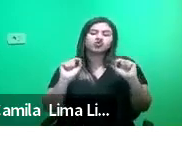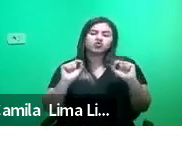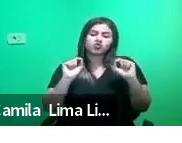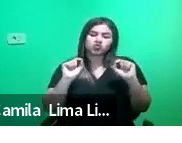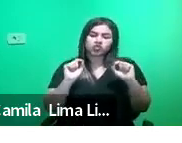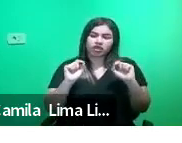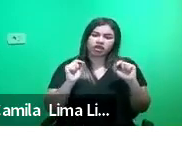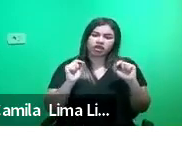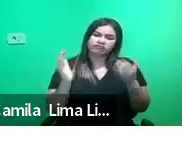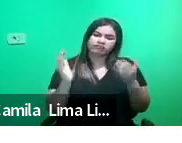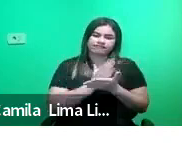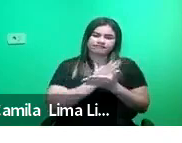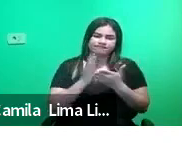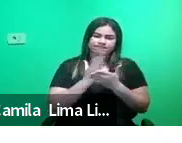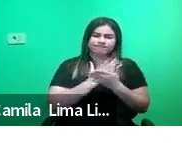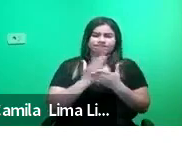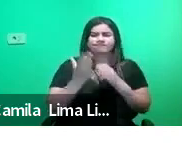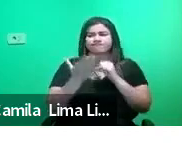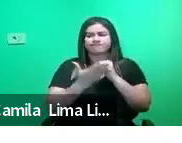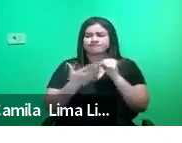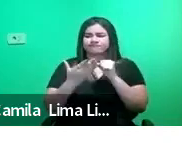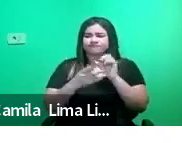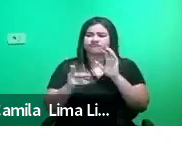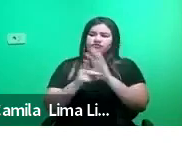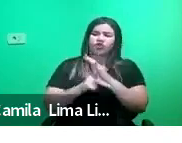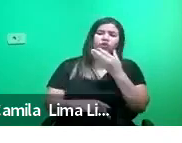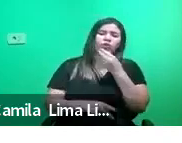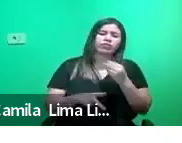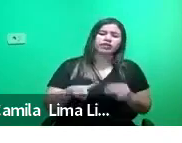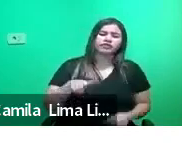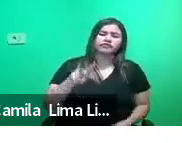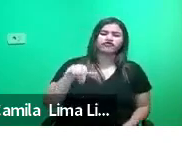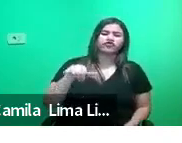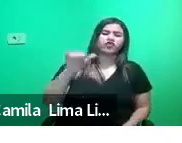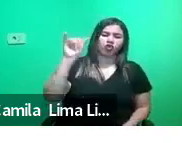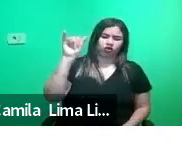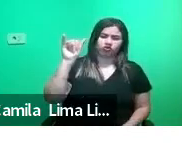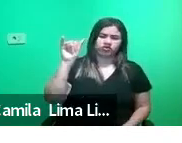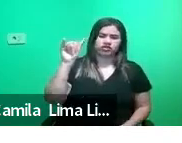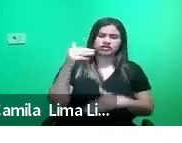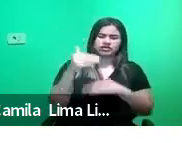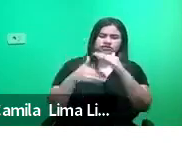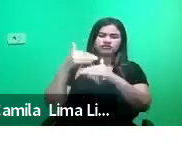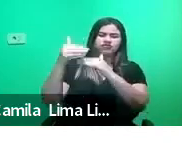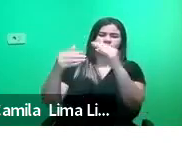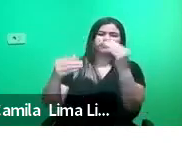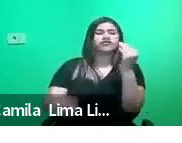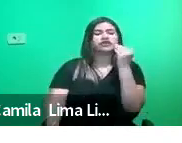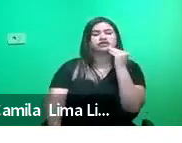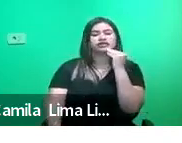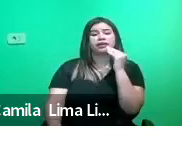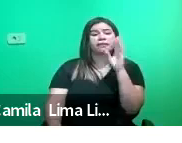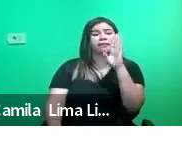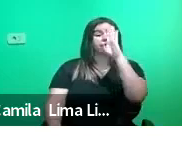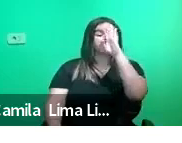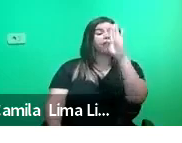of the principle that the principle that Vigorsky is advancing , namely, , namely, the children's actions namely, the children's actions are molded and shaped shaped in and through their communicative